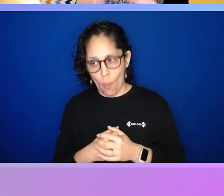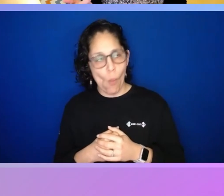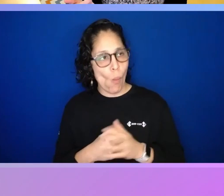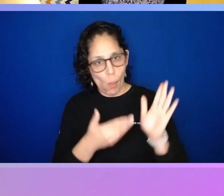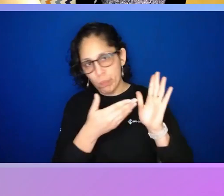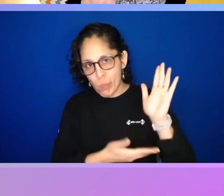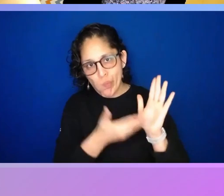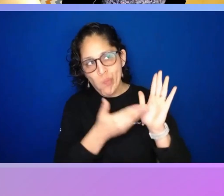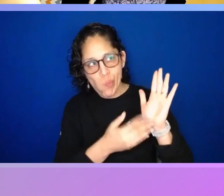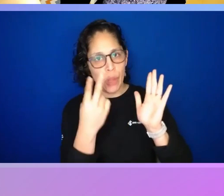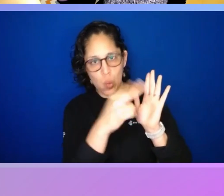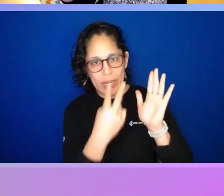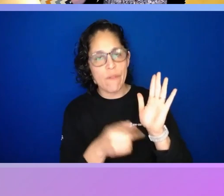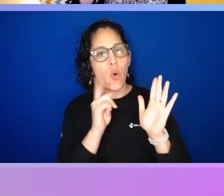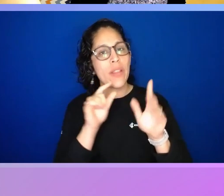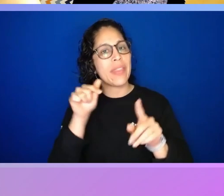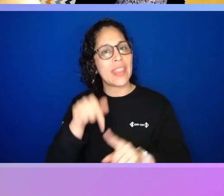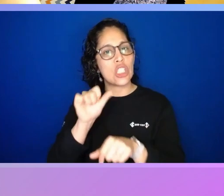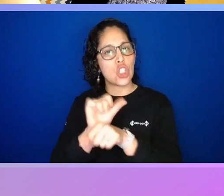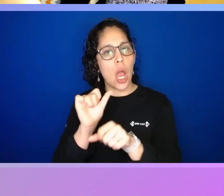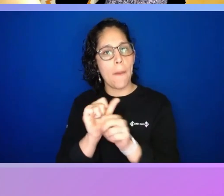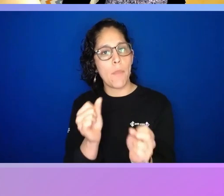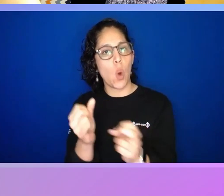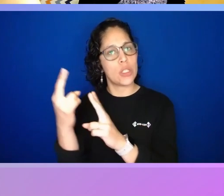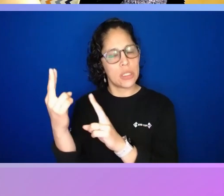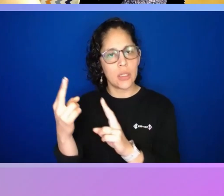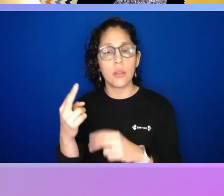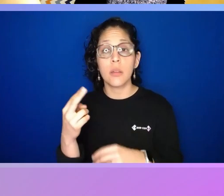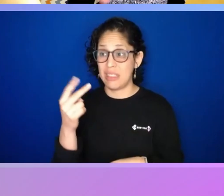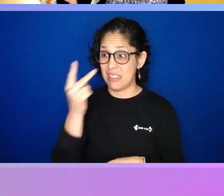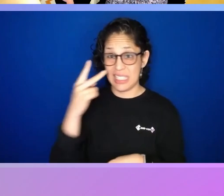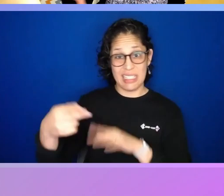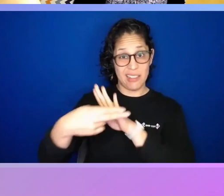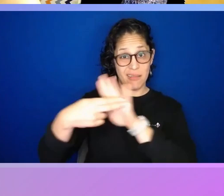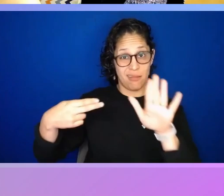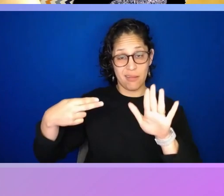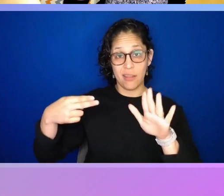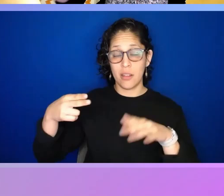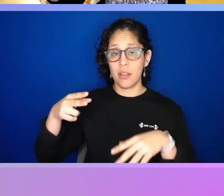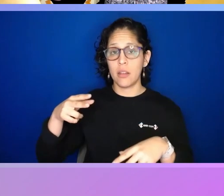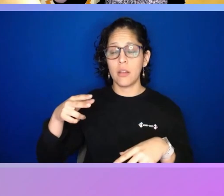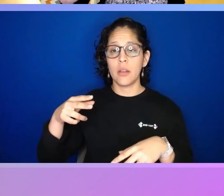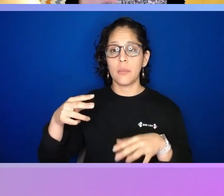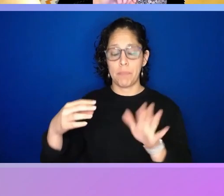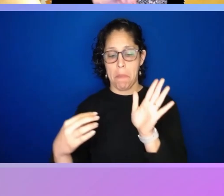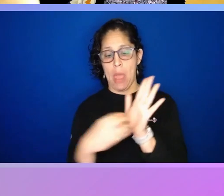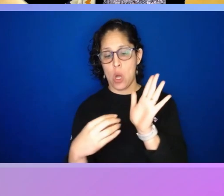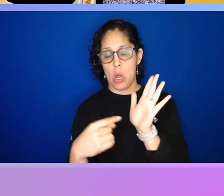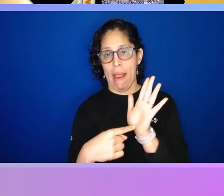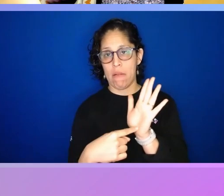wearing a yoda costume. I would argue that the alternative text dog would not convey that information. The